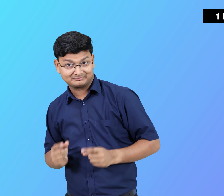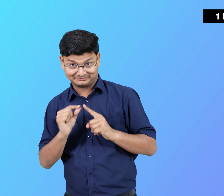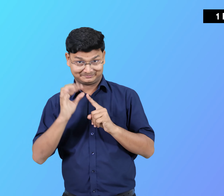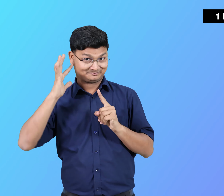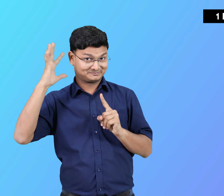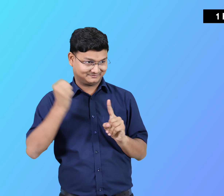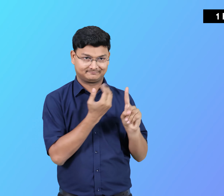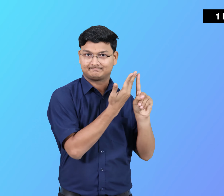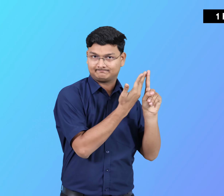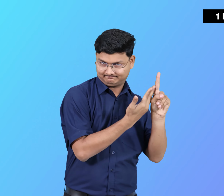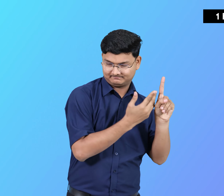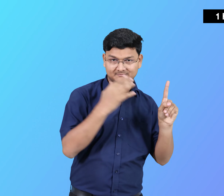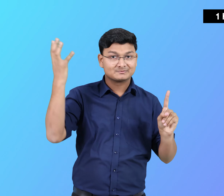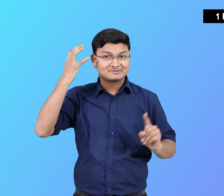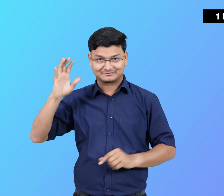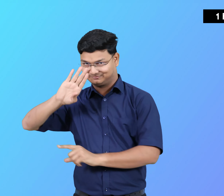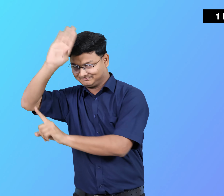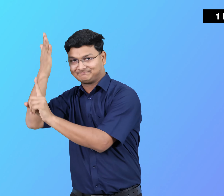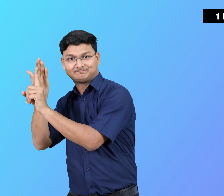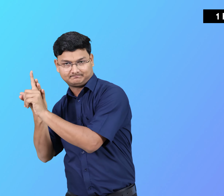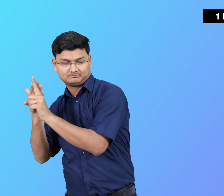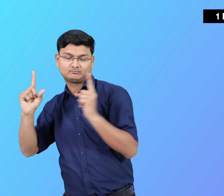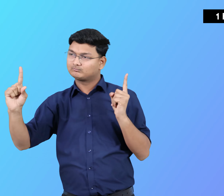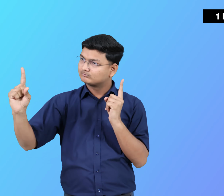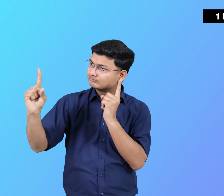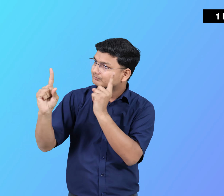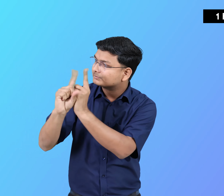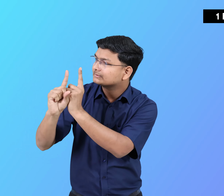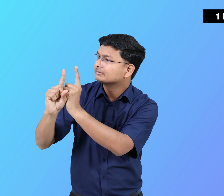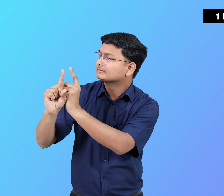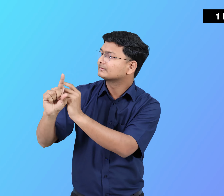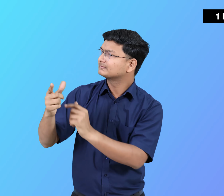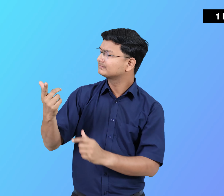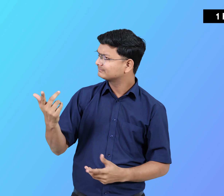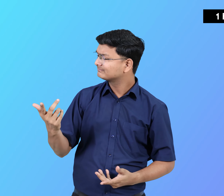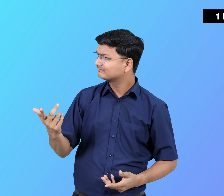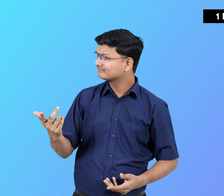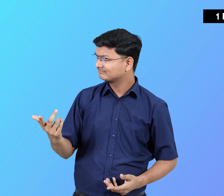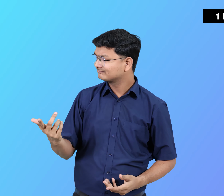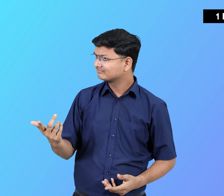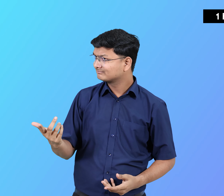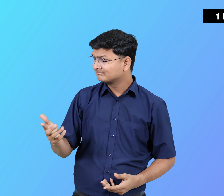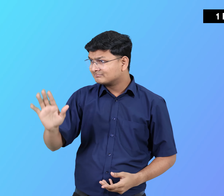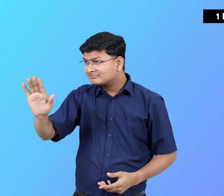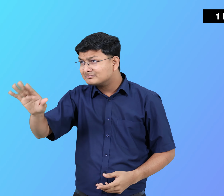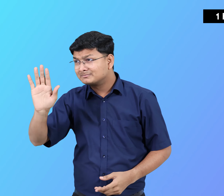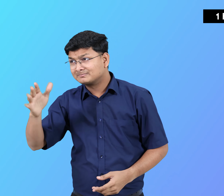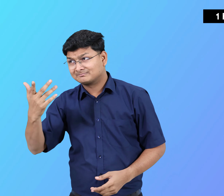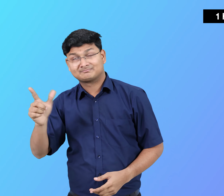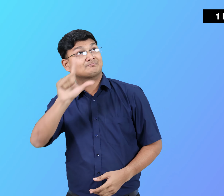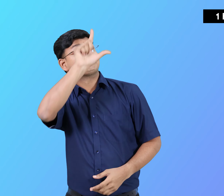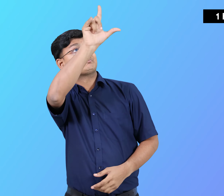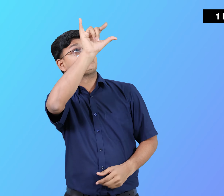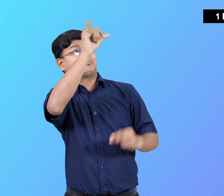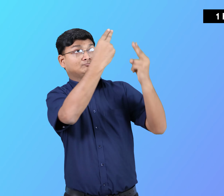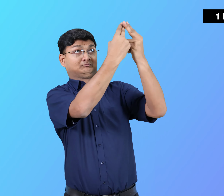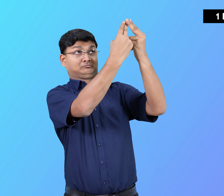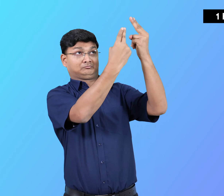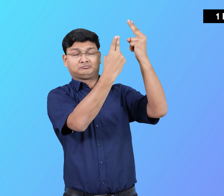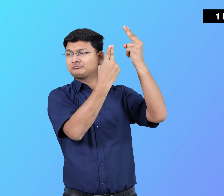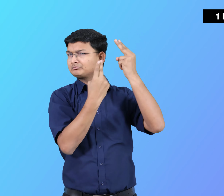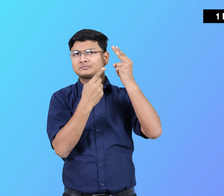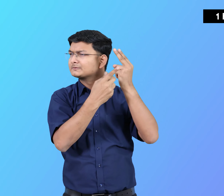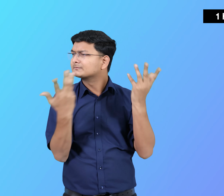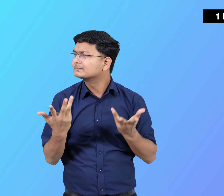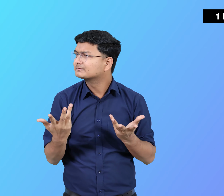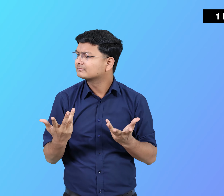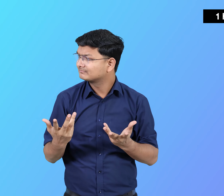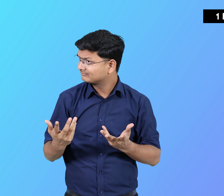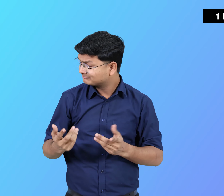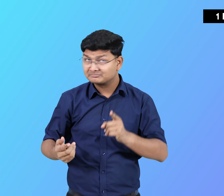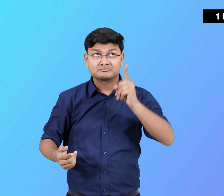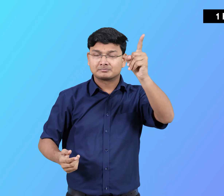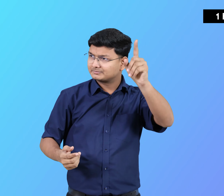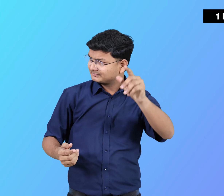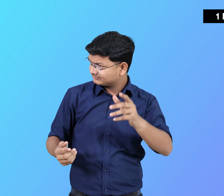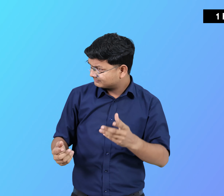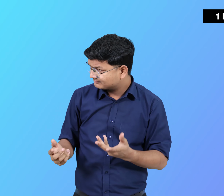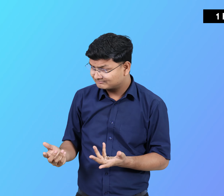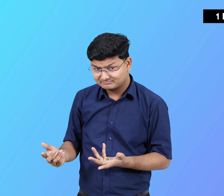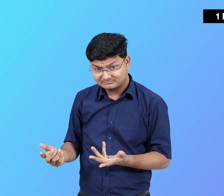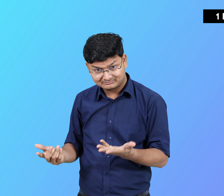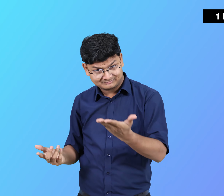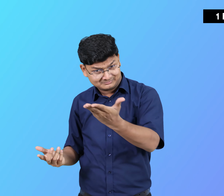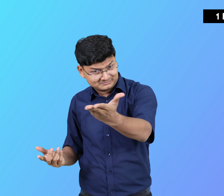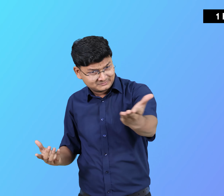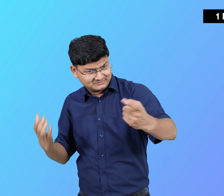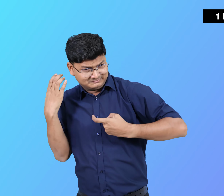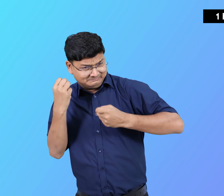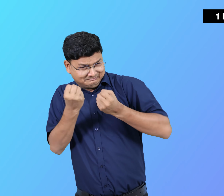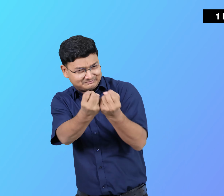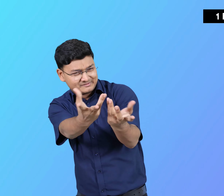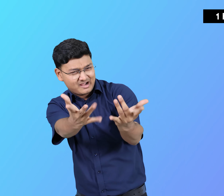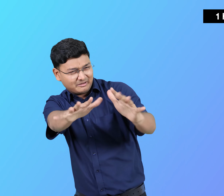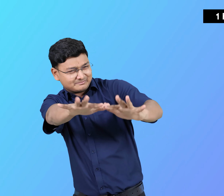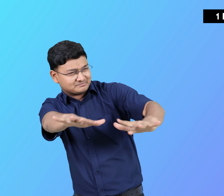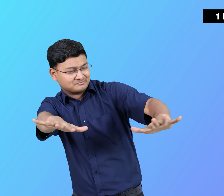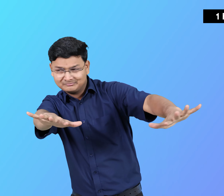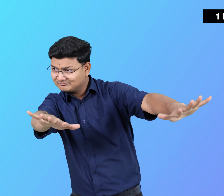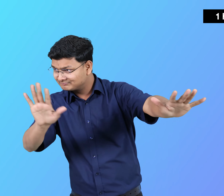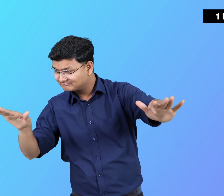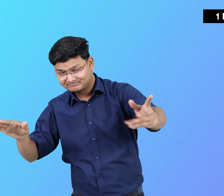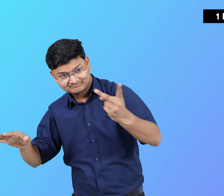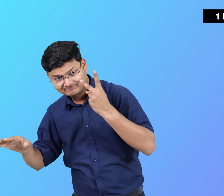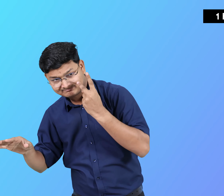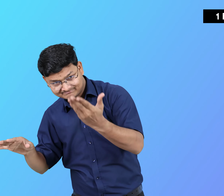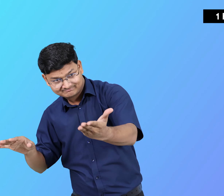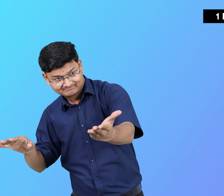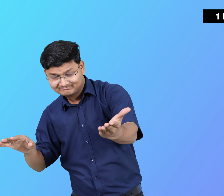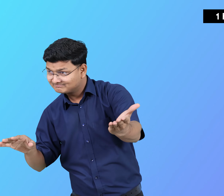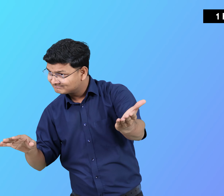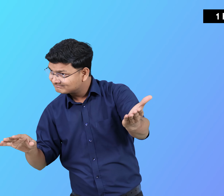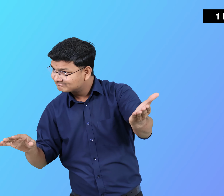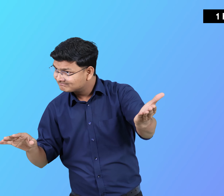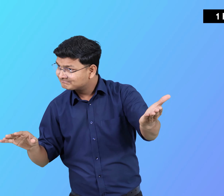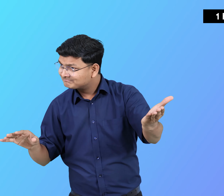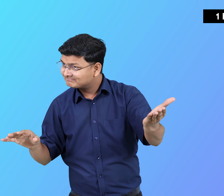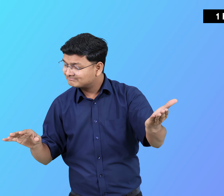Then a prophet went to King Ahab and said, “King Ahab, the LORD says to you, ‘Do you see that great army?